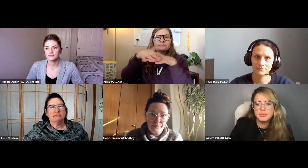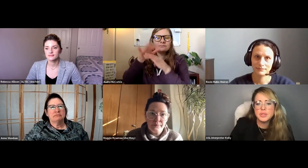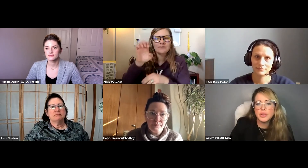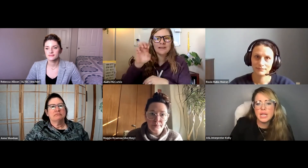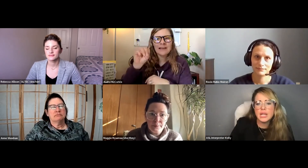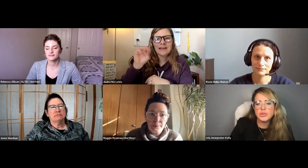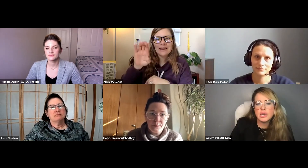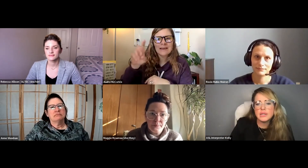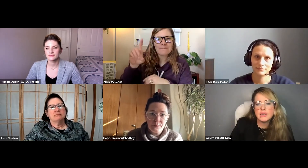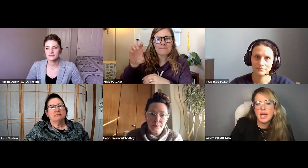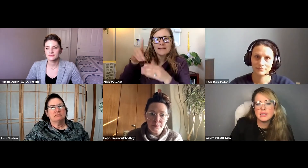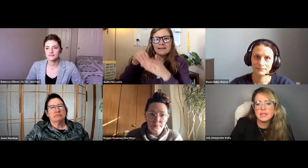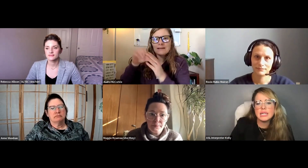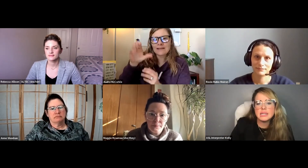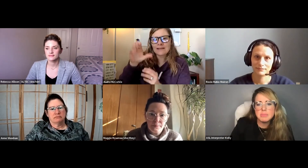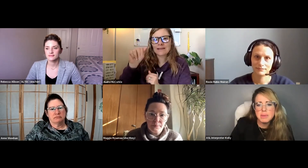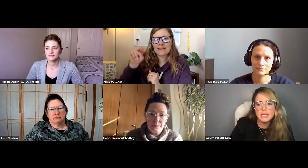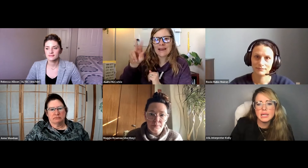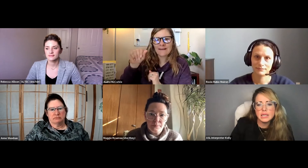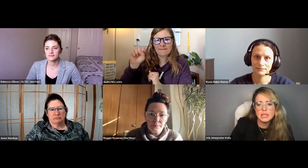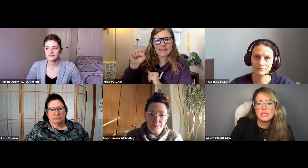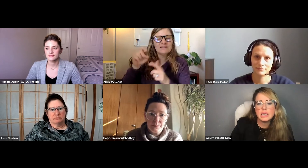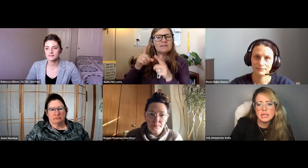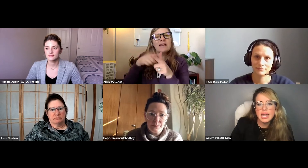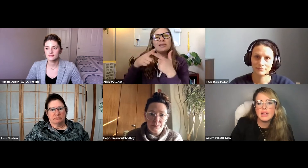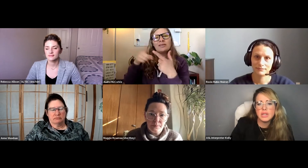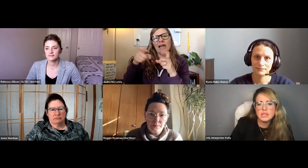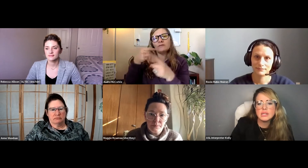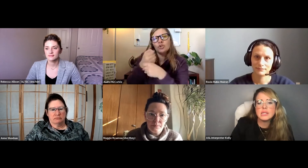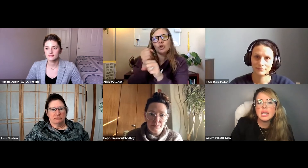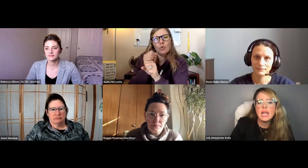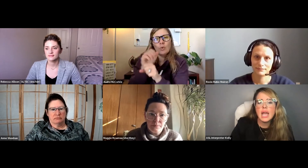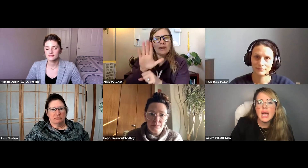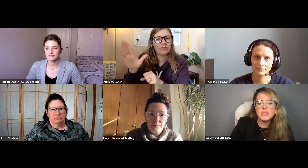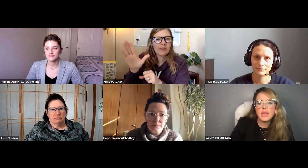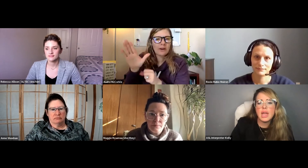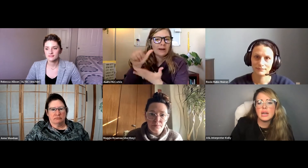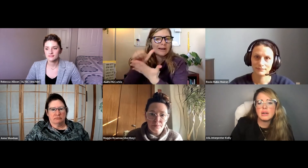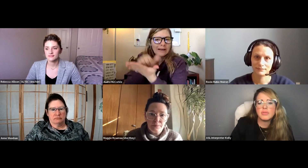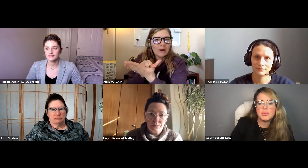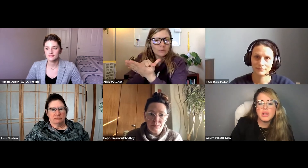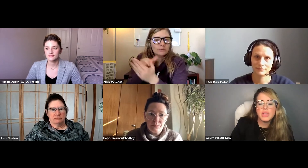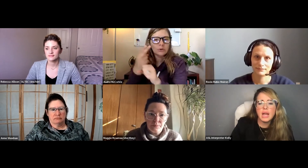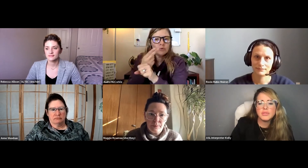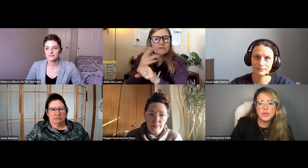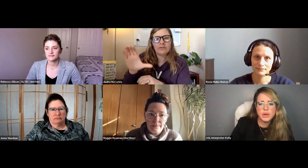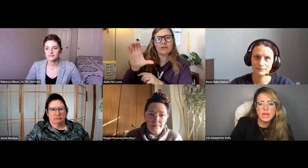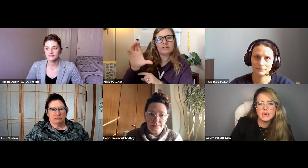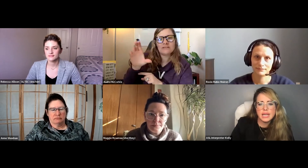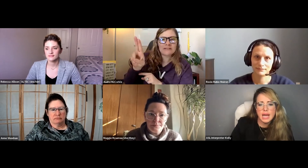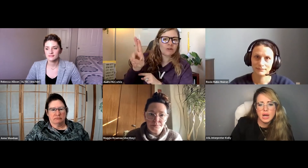So the answer is yes, it is embedded in Canvas and then from there they have to create an account